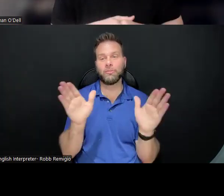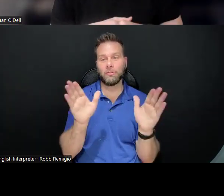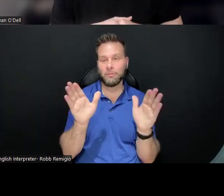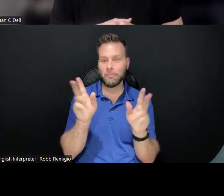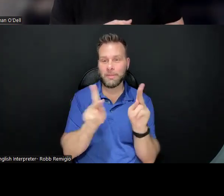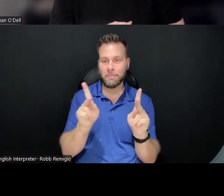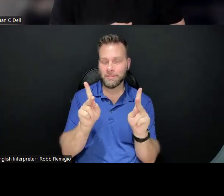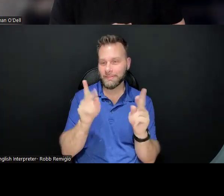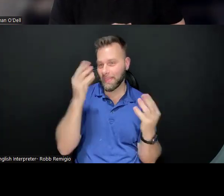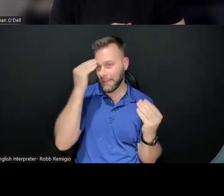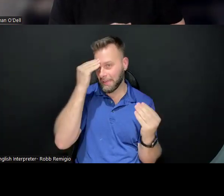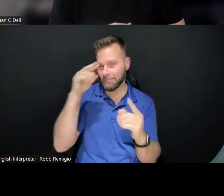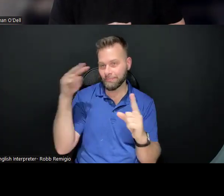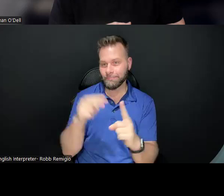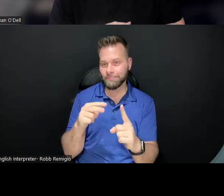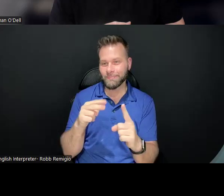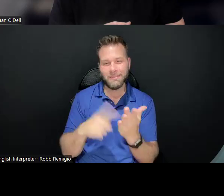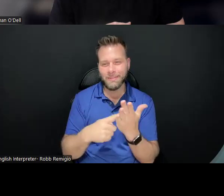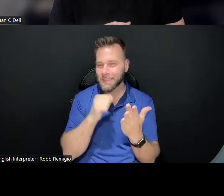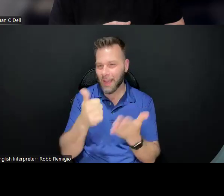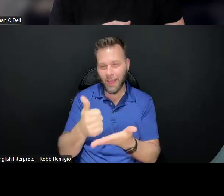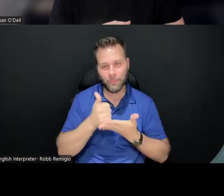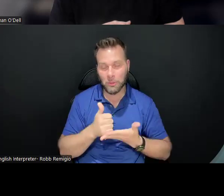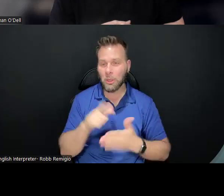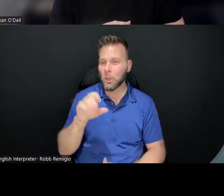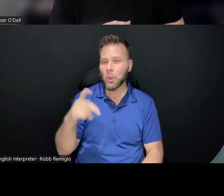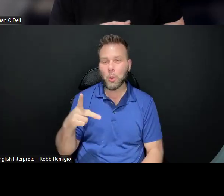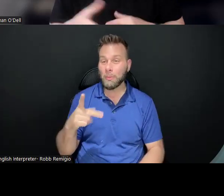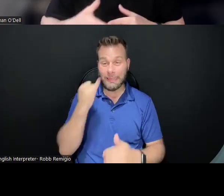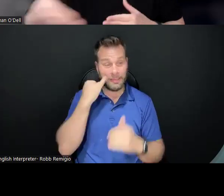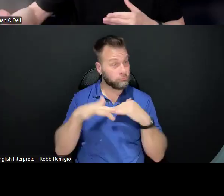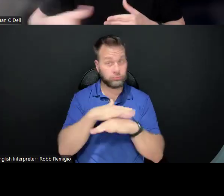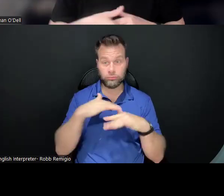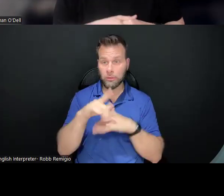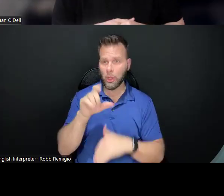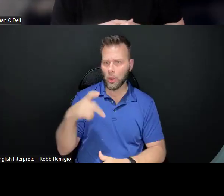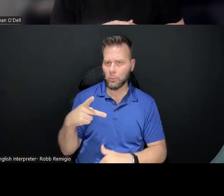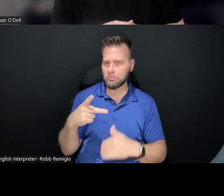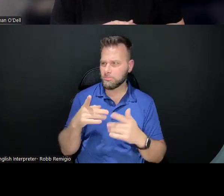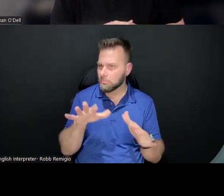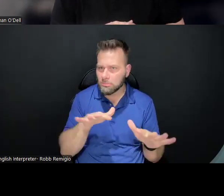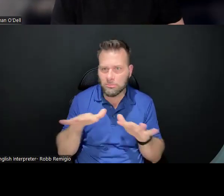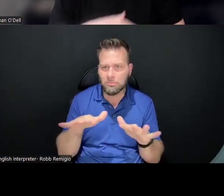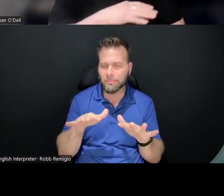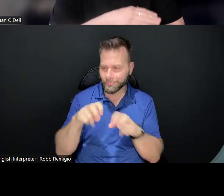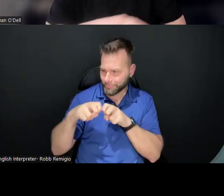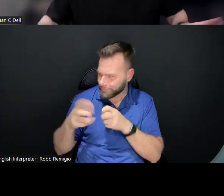thinking of loops is, that they're always helpful. A loop will do nothing in a crowded lunchroom where you're